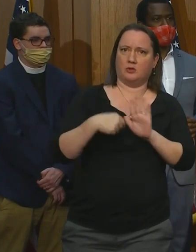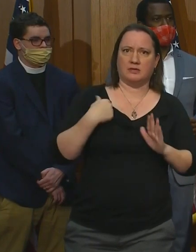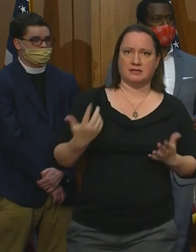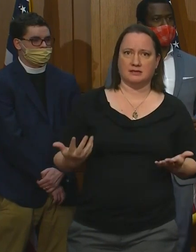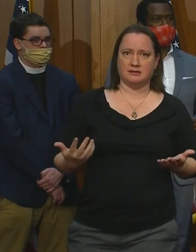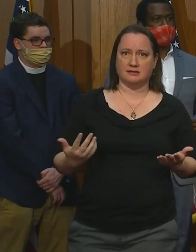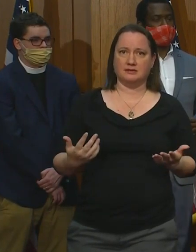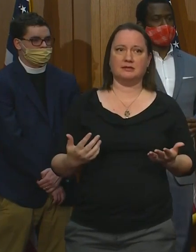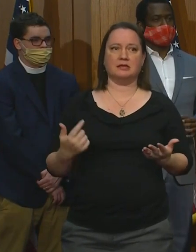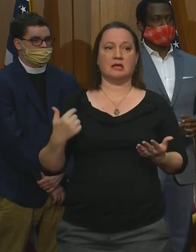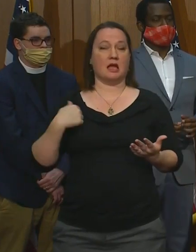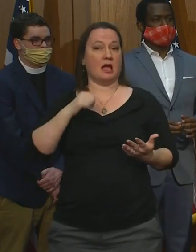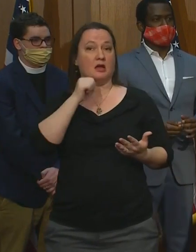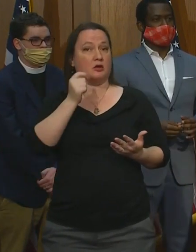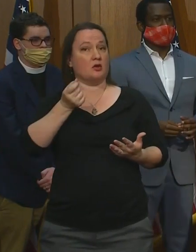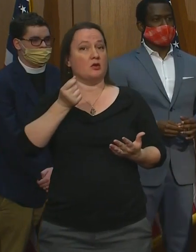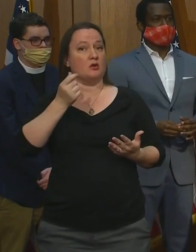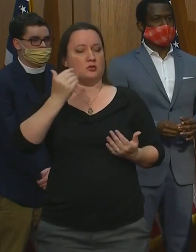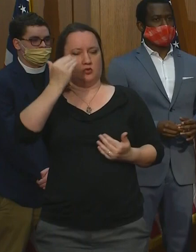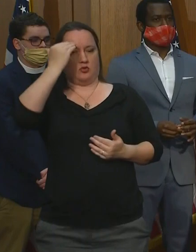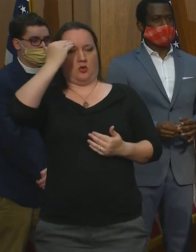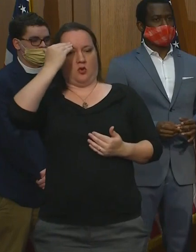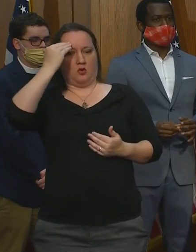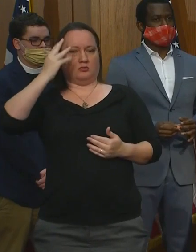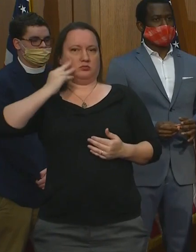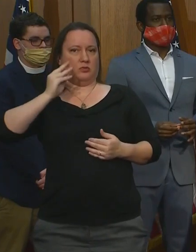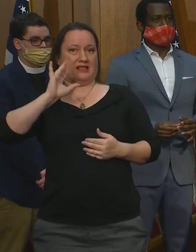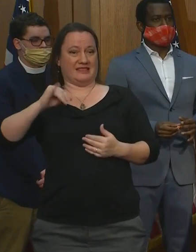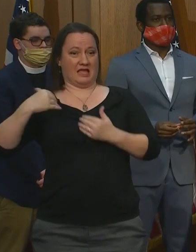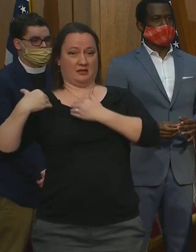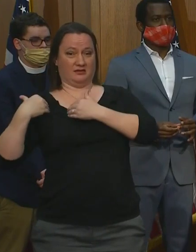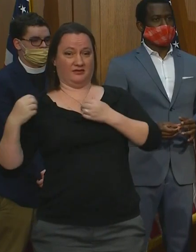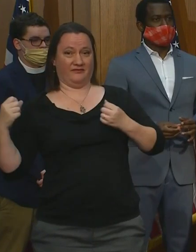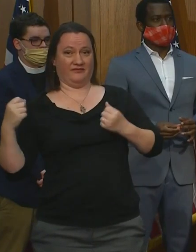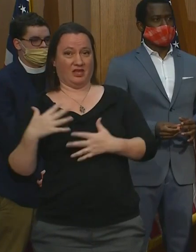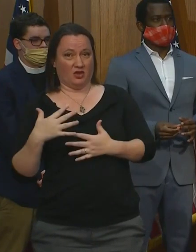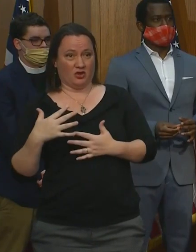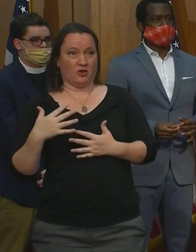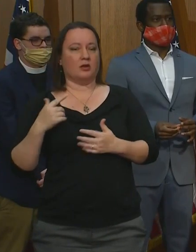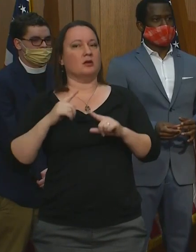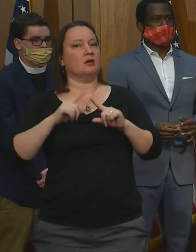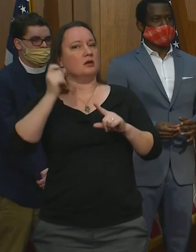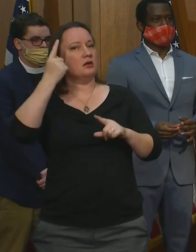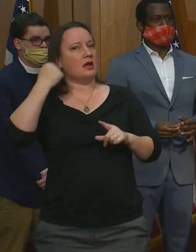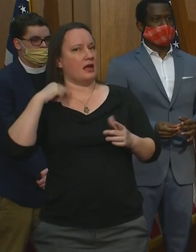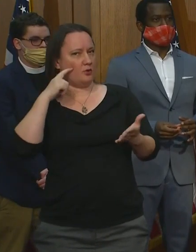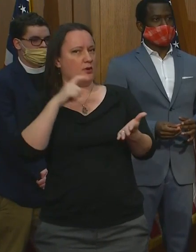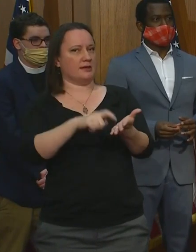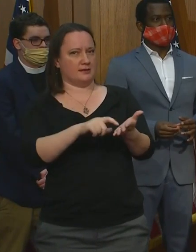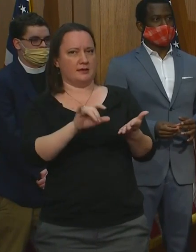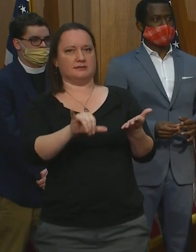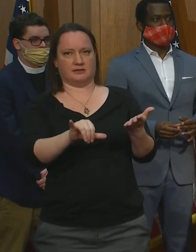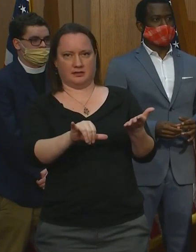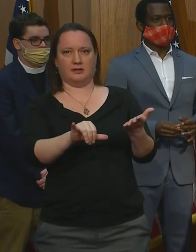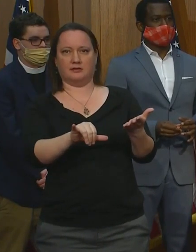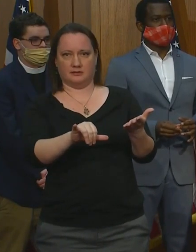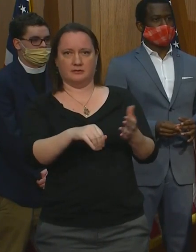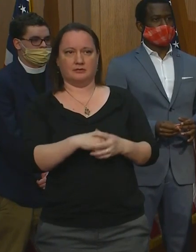CAN'T PERSONALLY KNOW THE WEIGHT OF THAT FEAR. BUT I